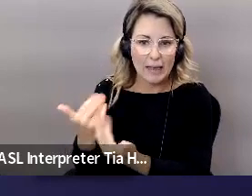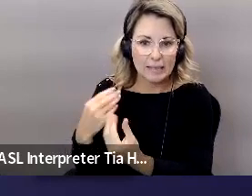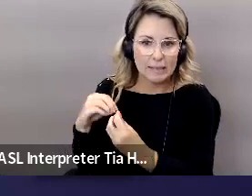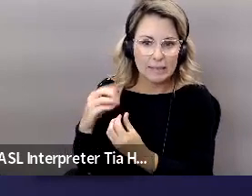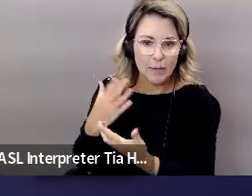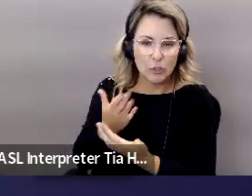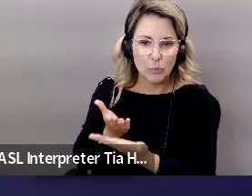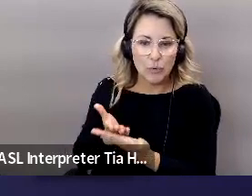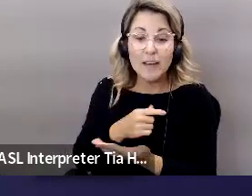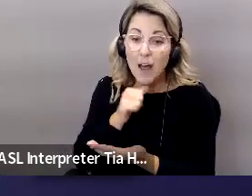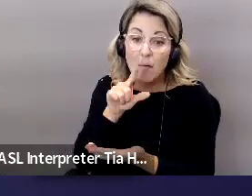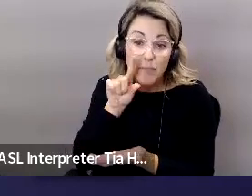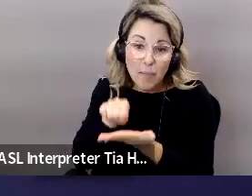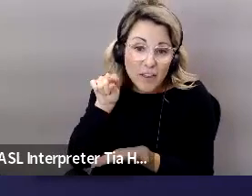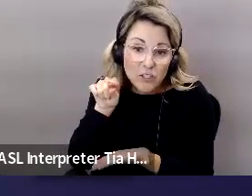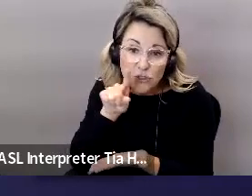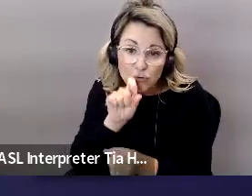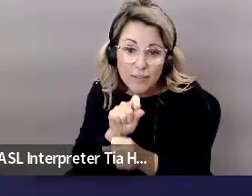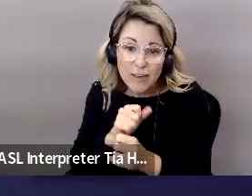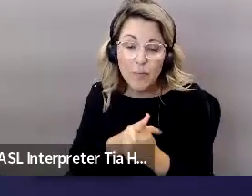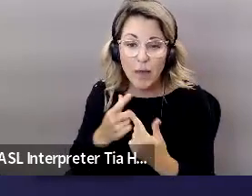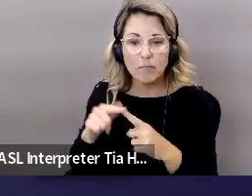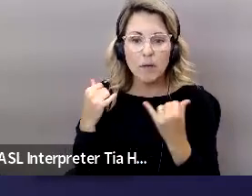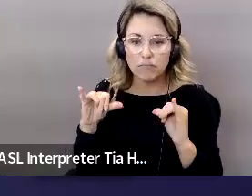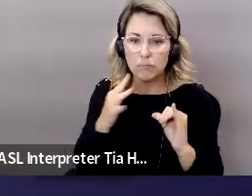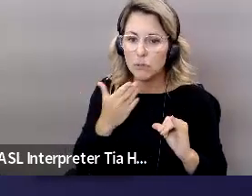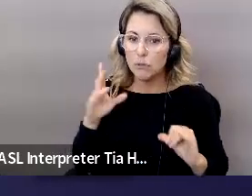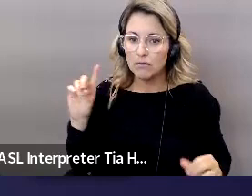not be published data, but you can get some hard data and, you know, as long as you have a source